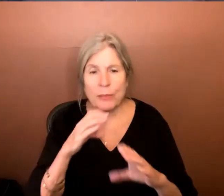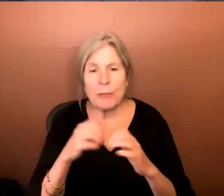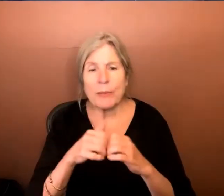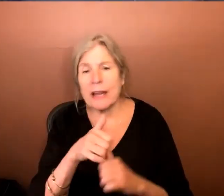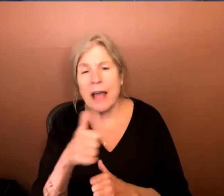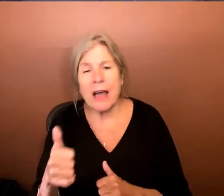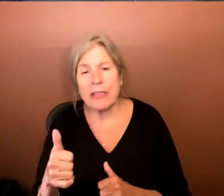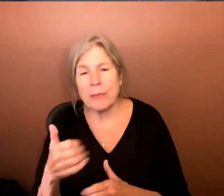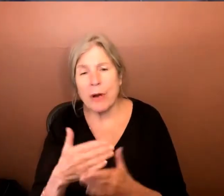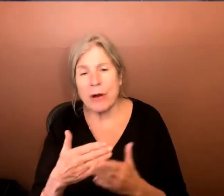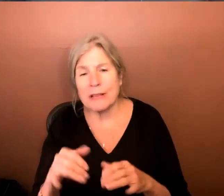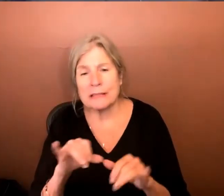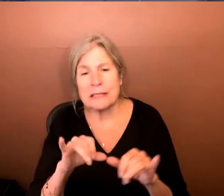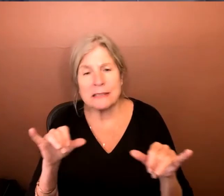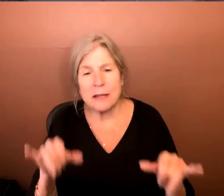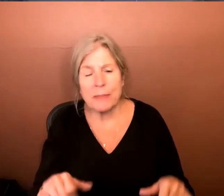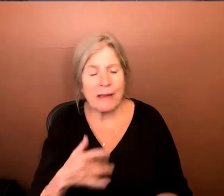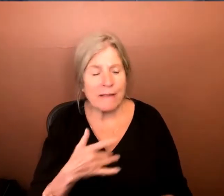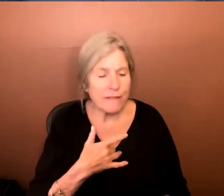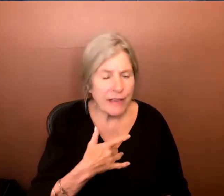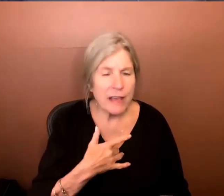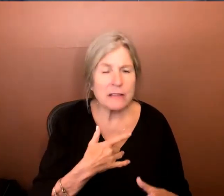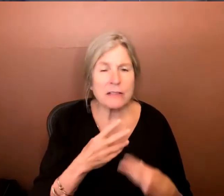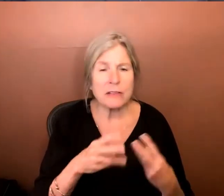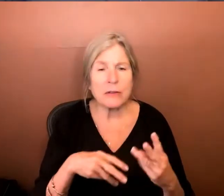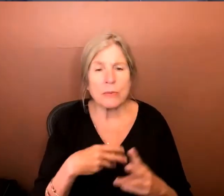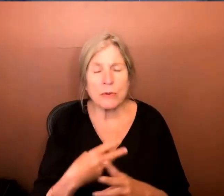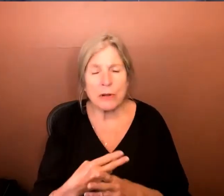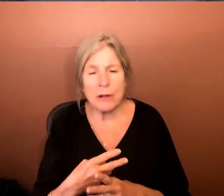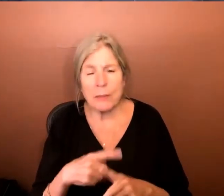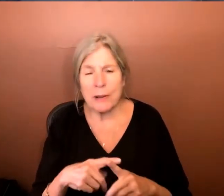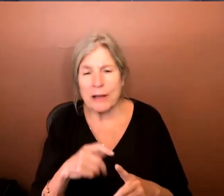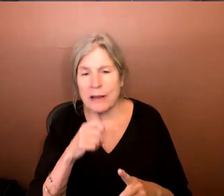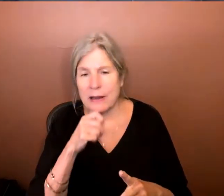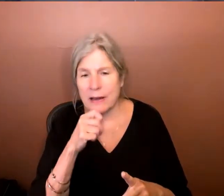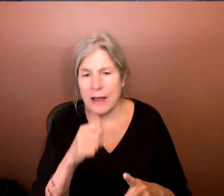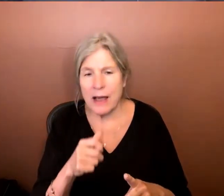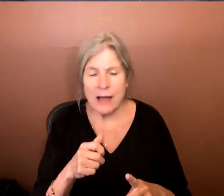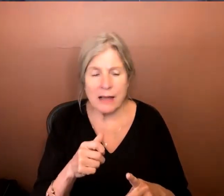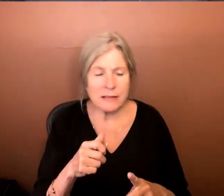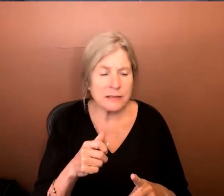the system that feels the world, but not in just through the fingertips. >>>: